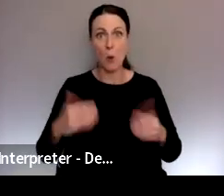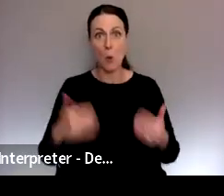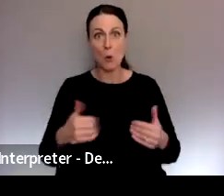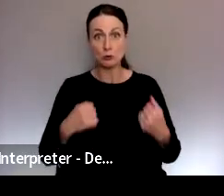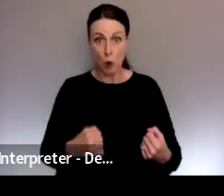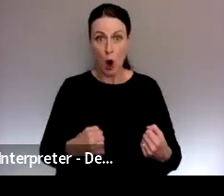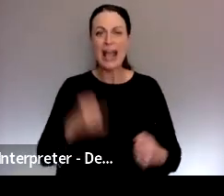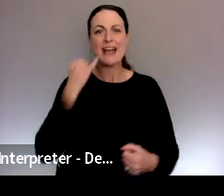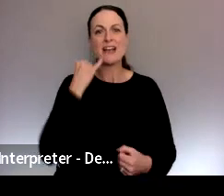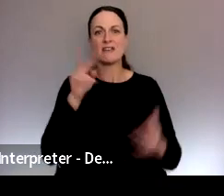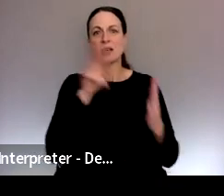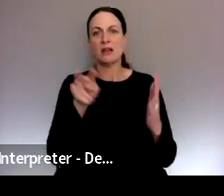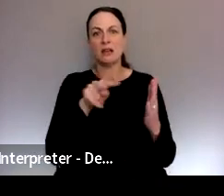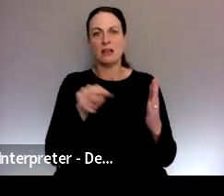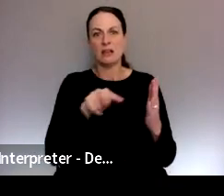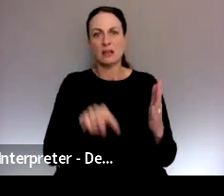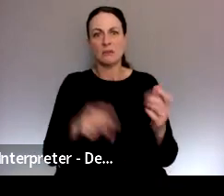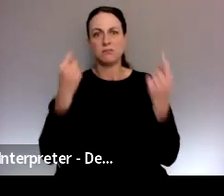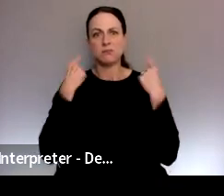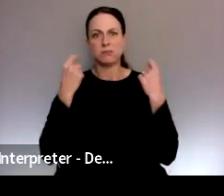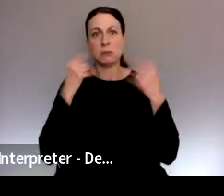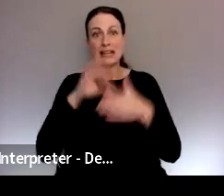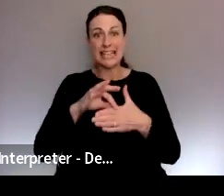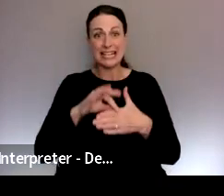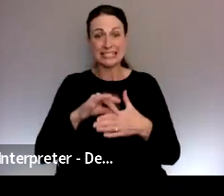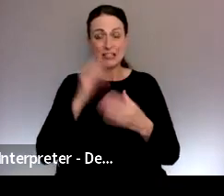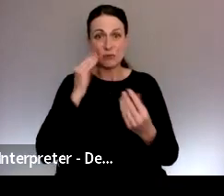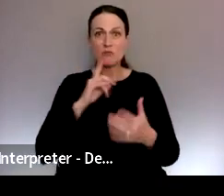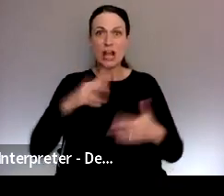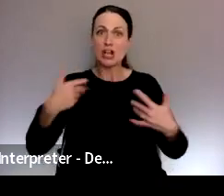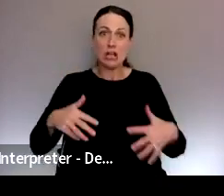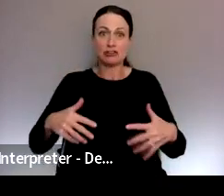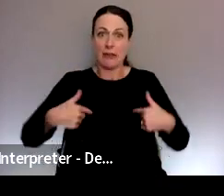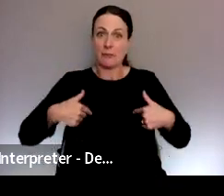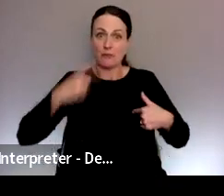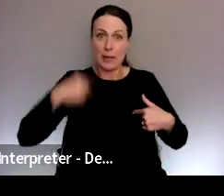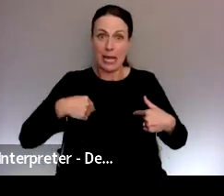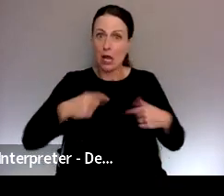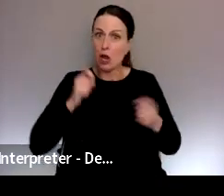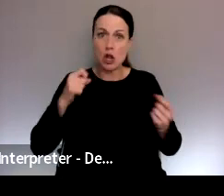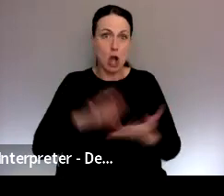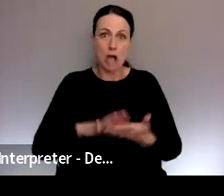If I am on a page with a lot of dense information, it can actually trigger an anxiety attack for me